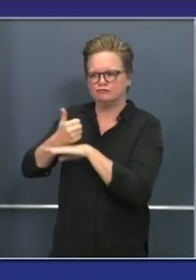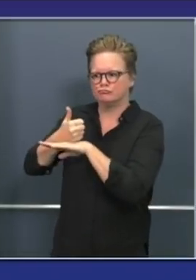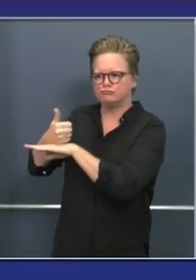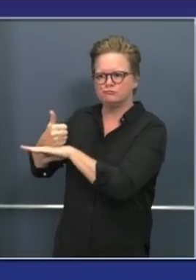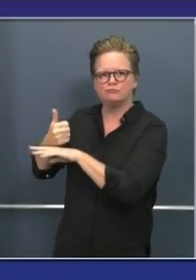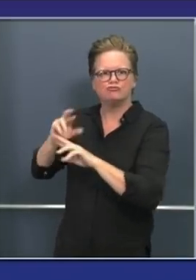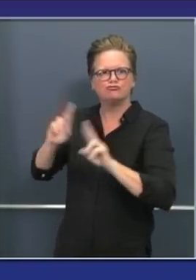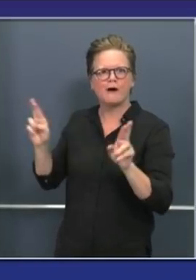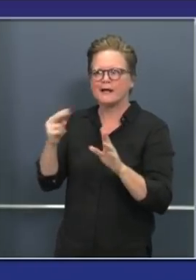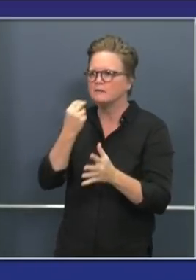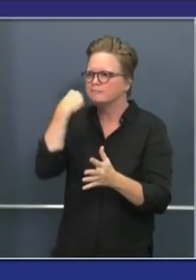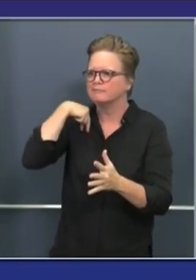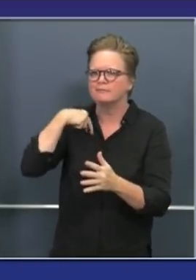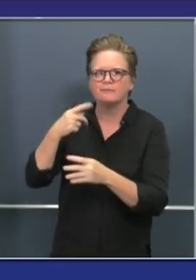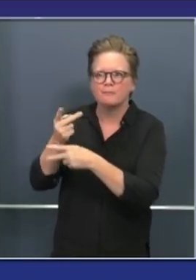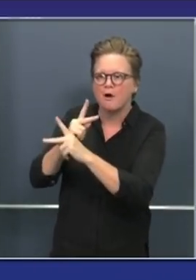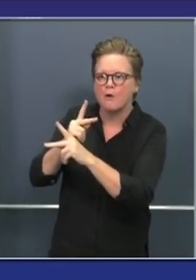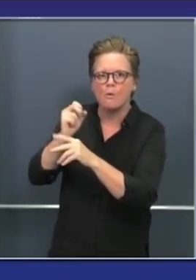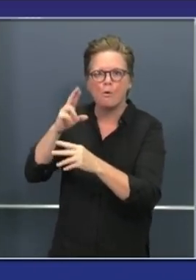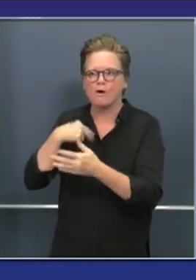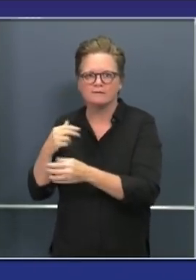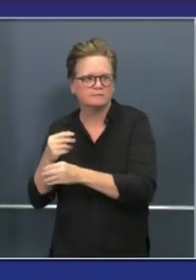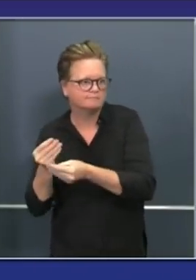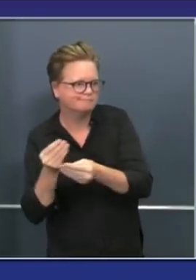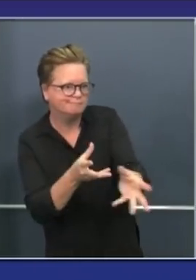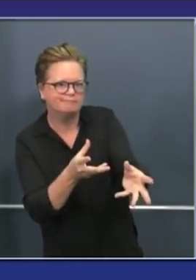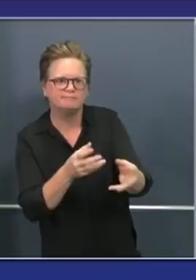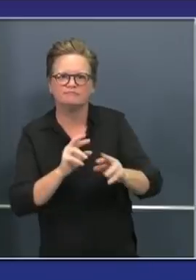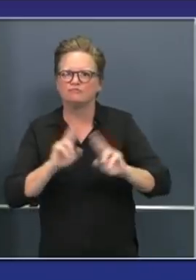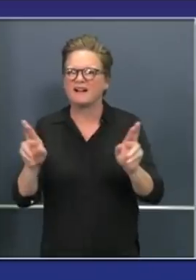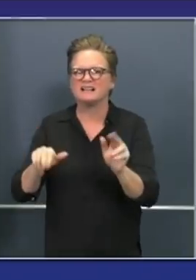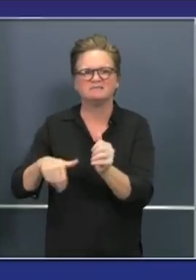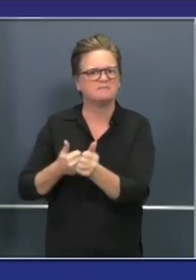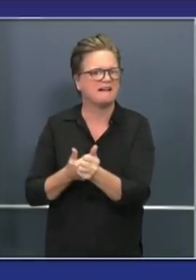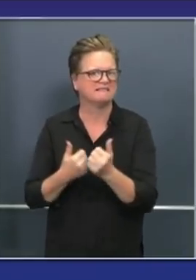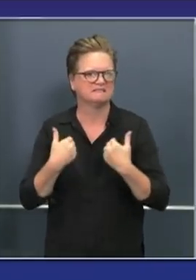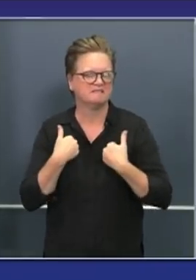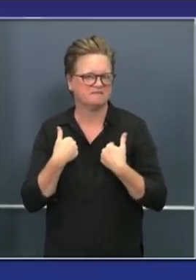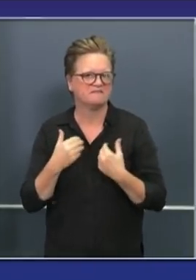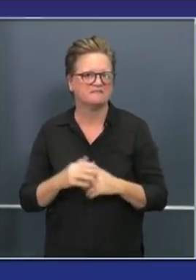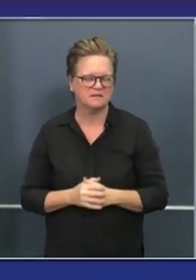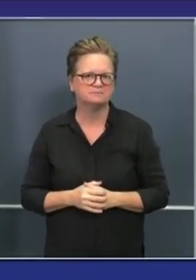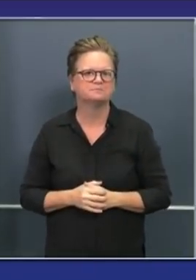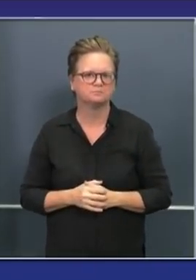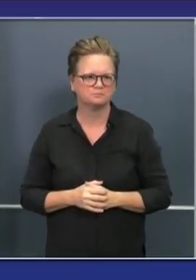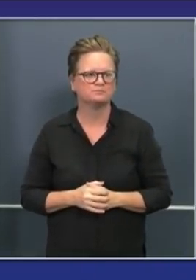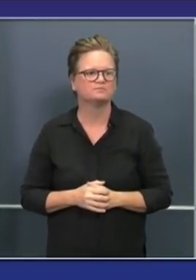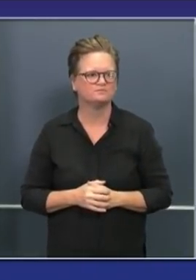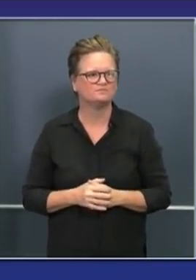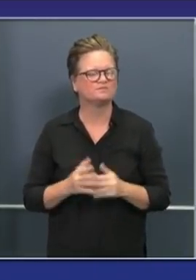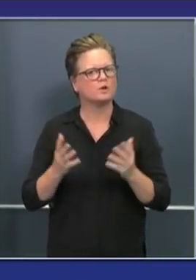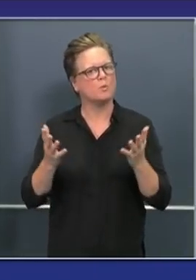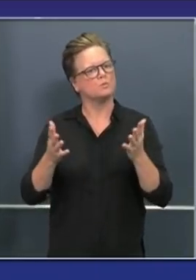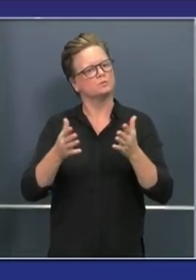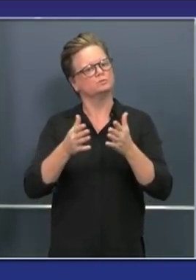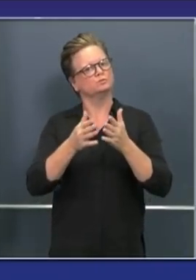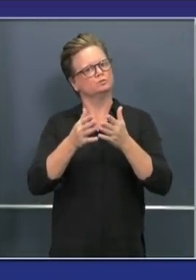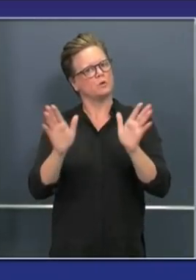11,000 VENTS IS FROM OUR PERSPECTIVE FAIRLY HEALTHY AT THIS MOMENT AND WE WILL CONTINUE TO WORK HARD TO